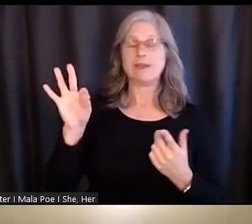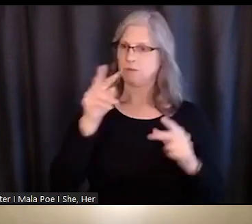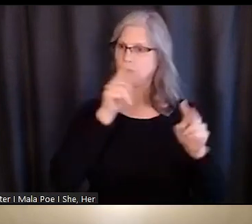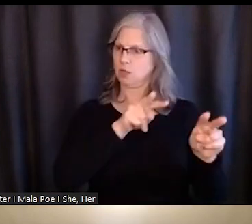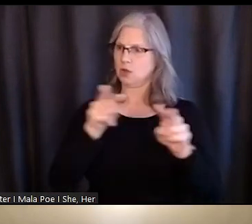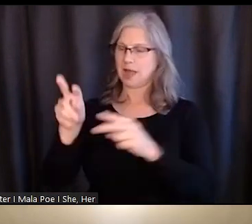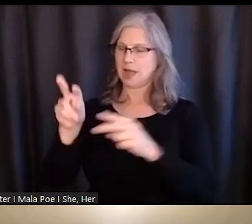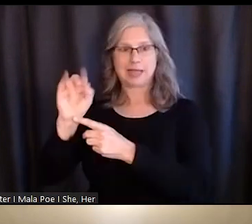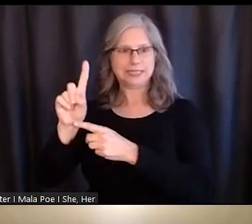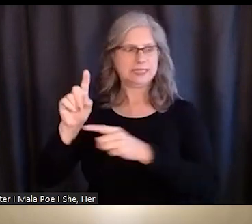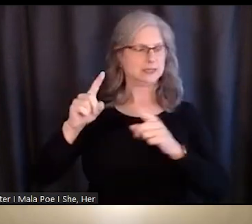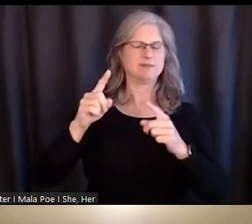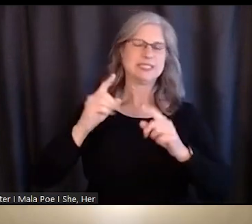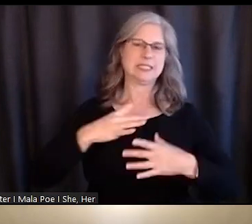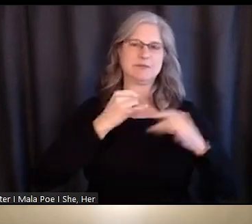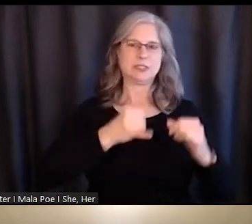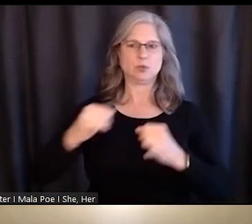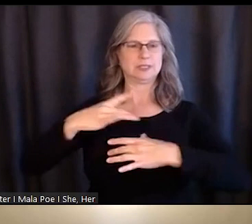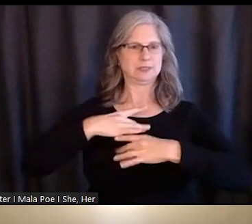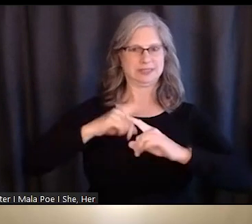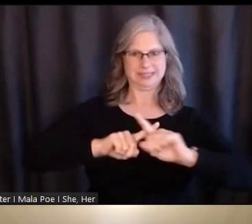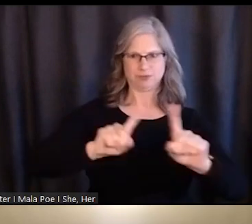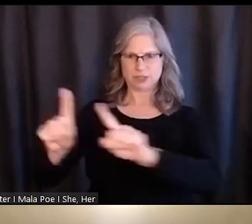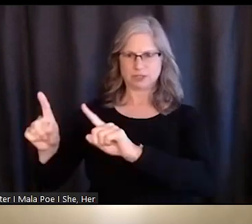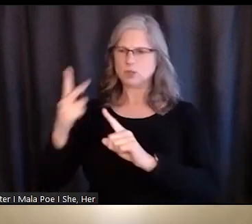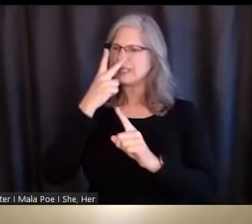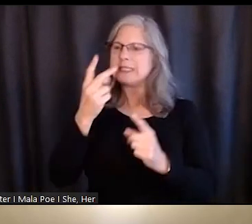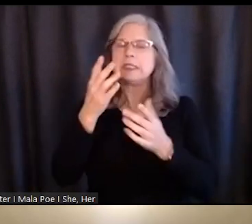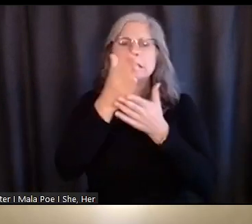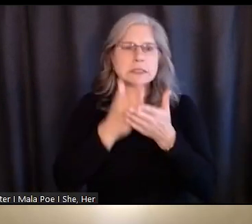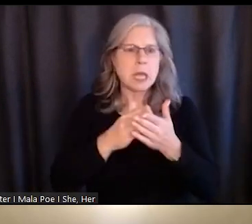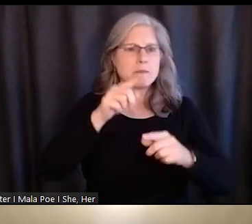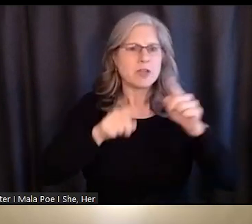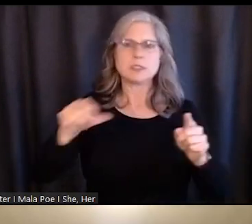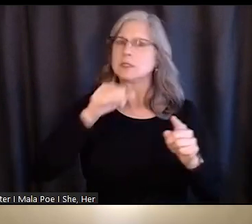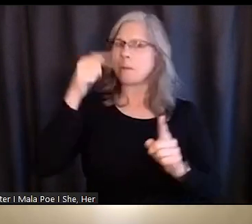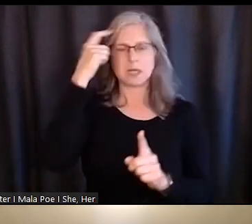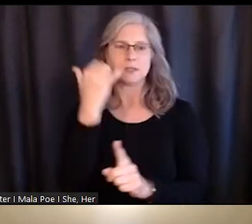then it really is likely that a lot of some of this variance, at least, is not due to error and that it's also